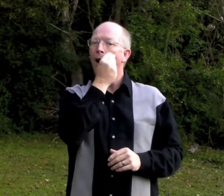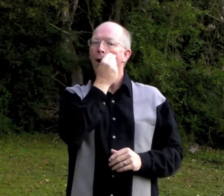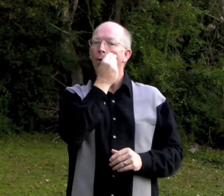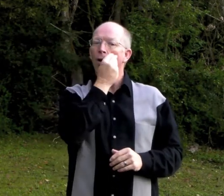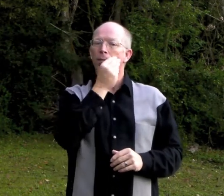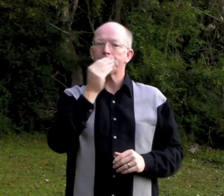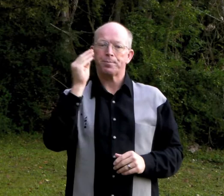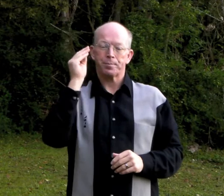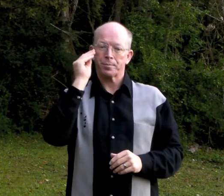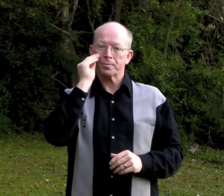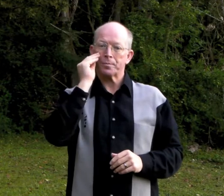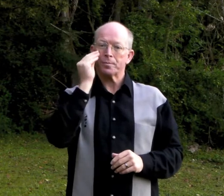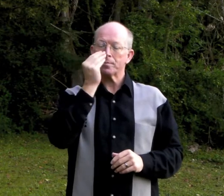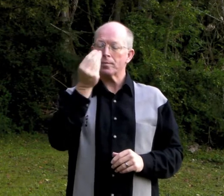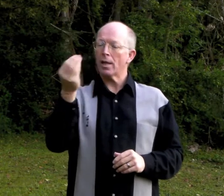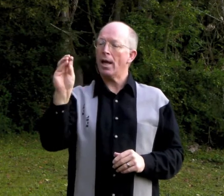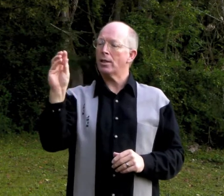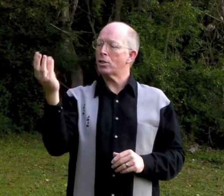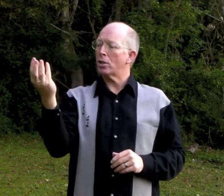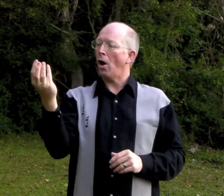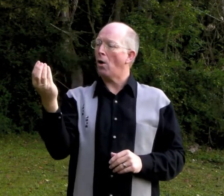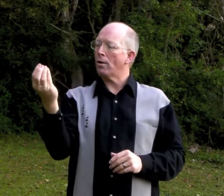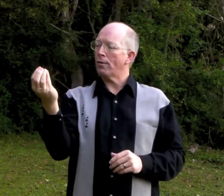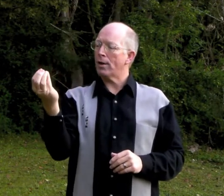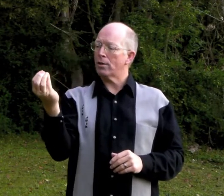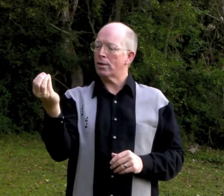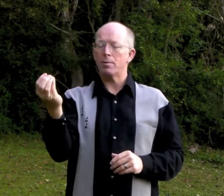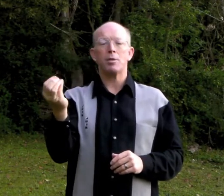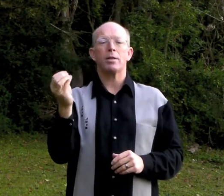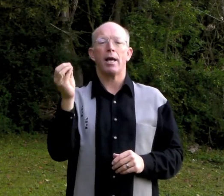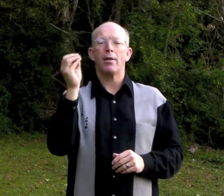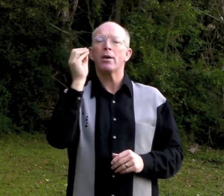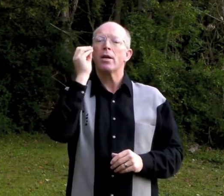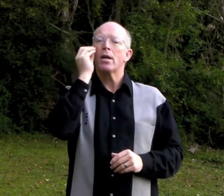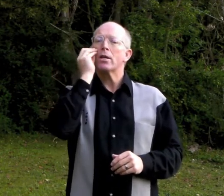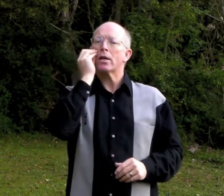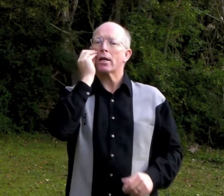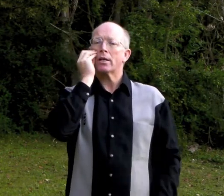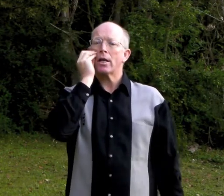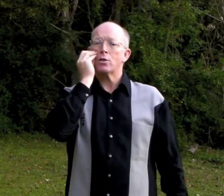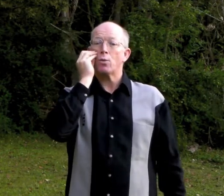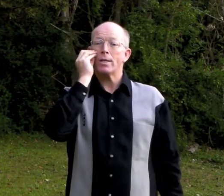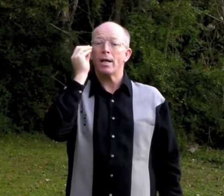FLOWER – It’s all your fingertips are together and you are going to touch one side